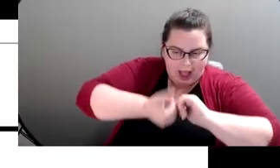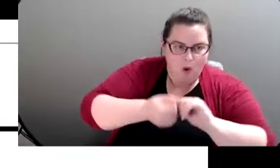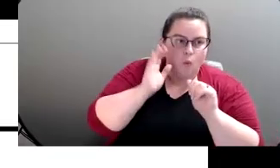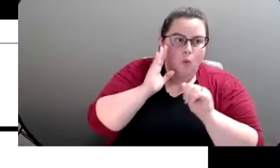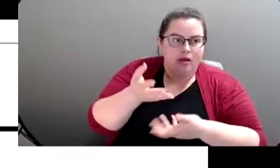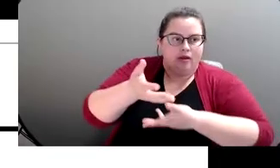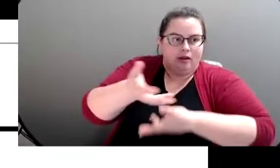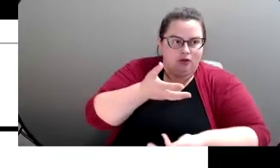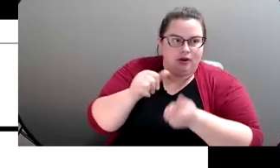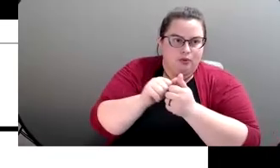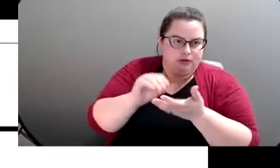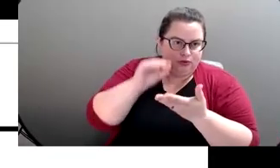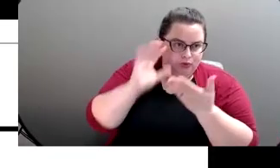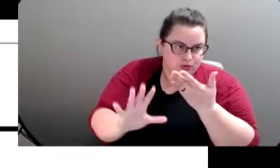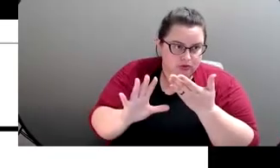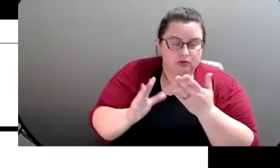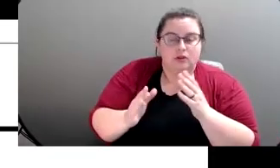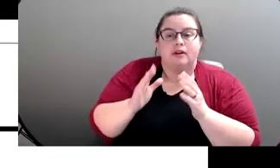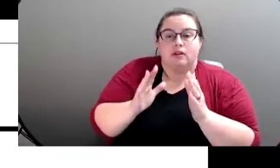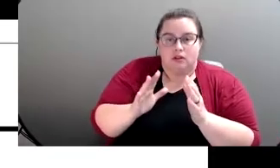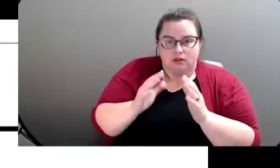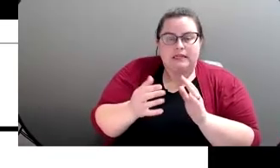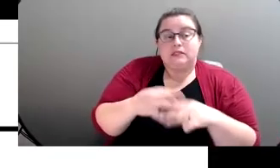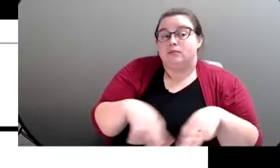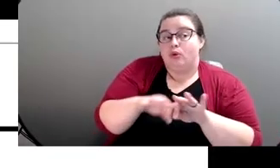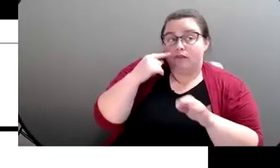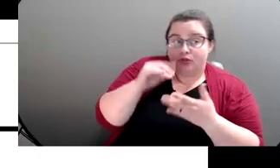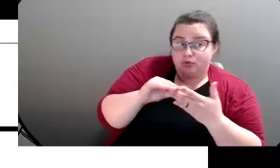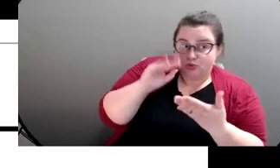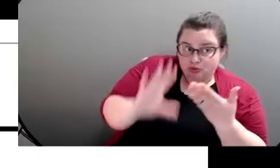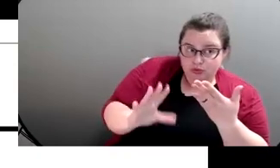Now, this is important for the students, of course, so that they know what to expect.